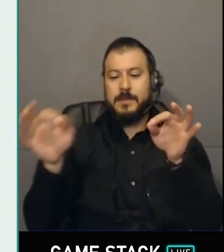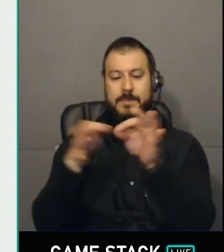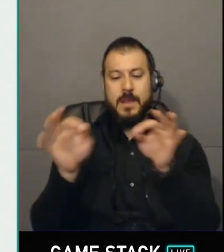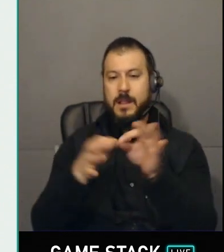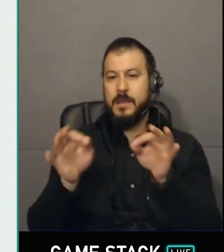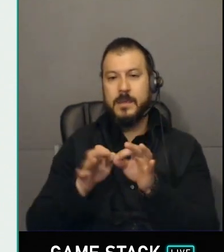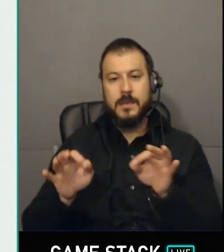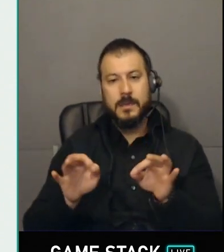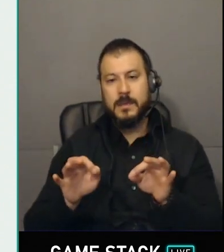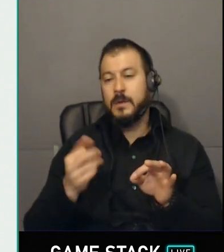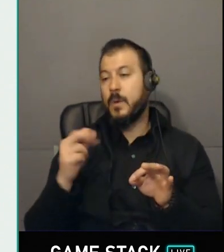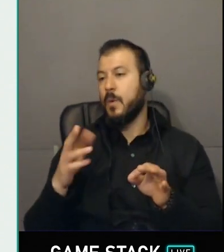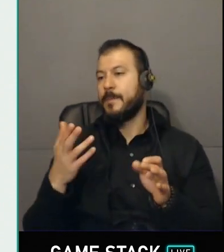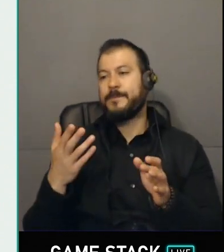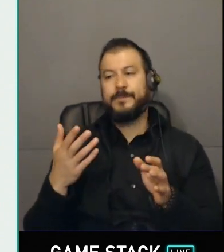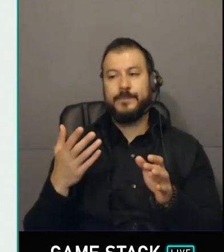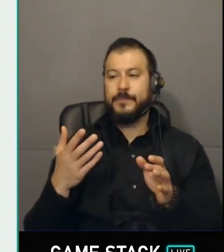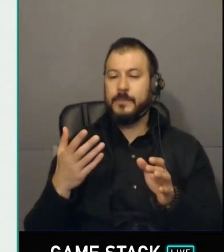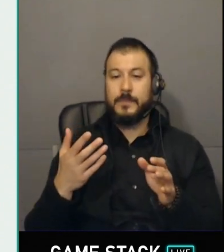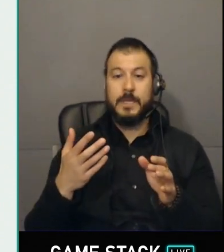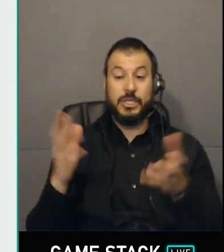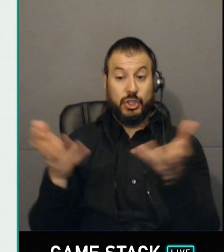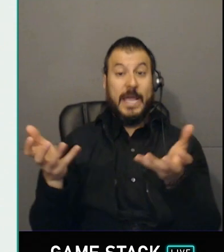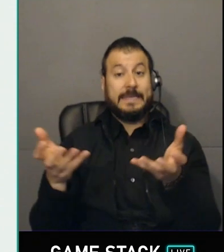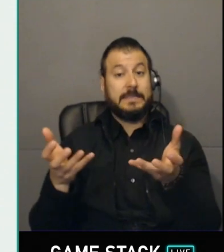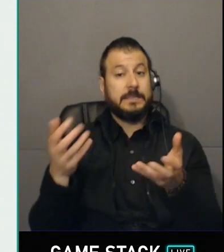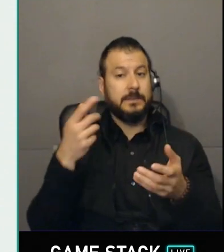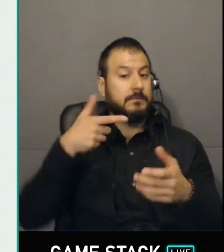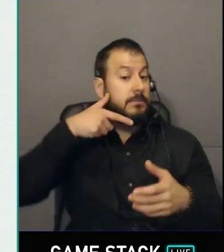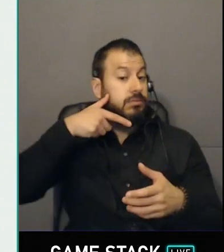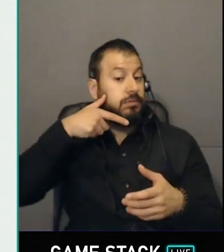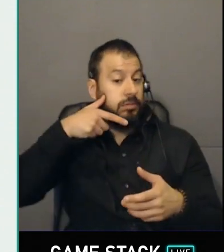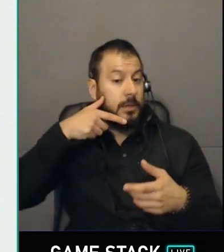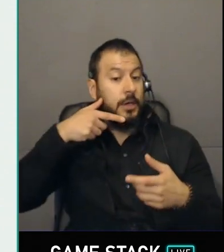or even bring chat into text for multiplayers.